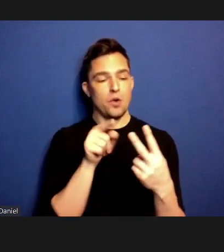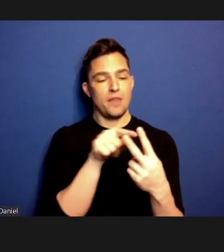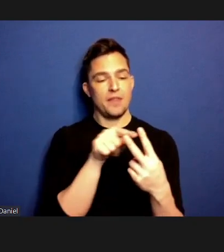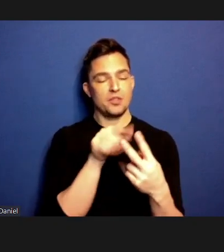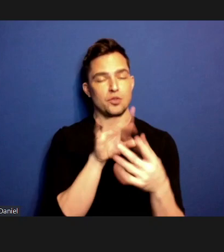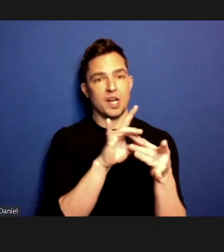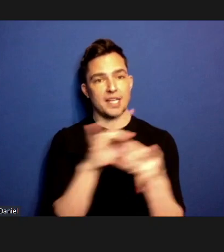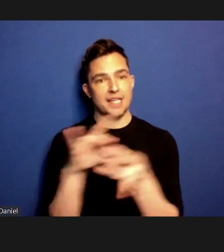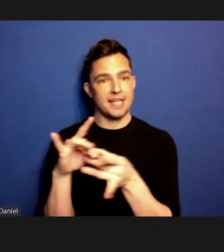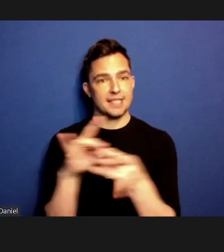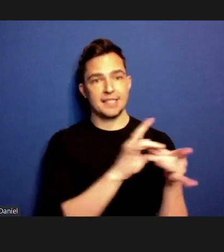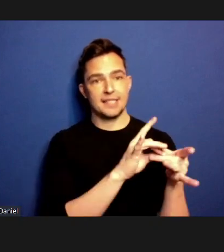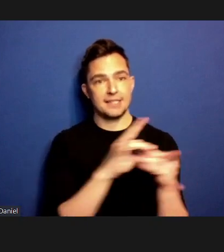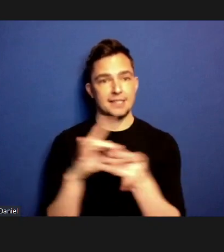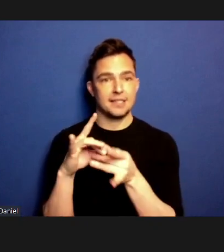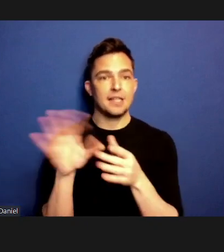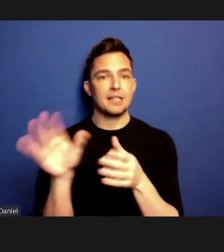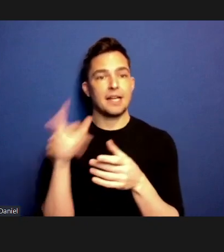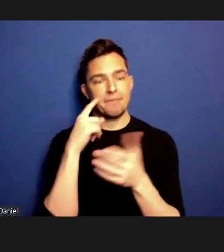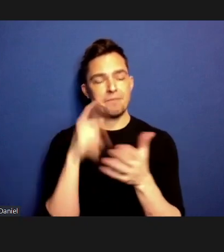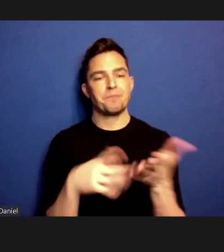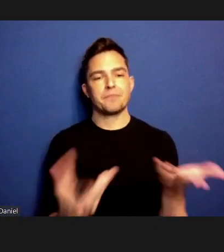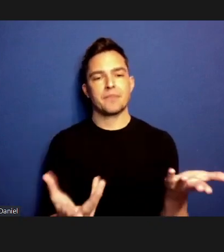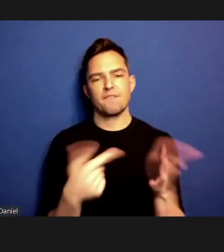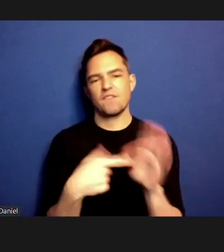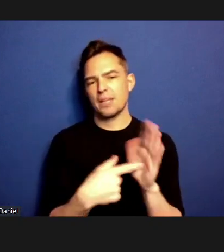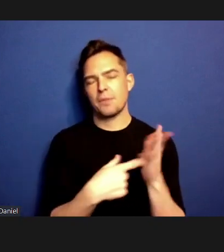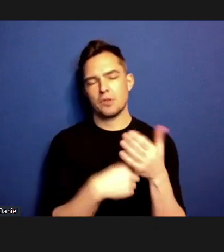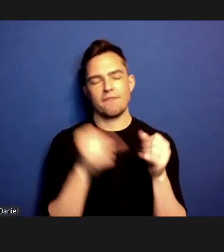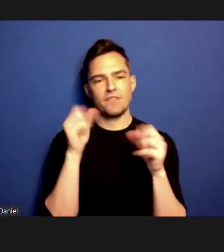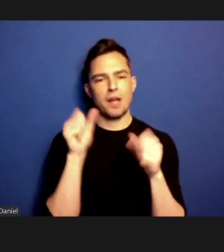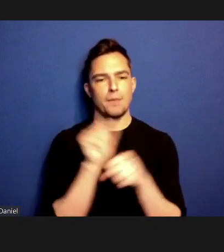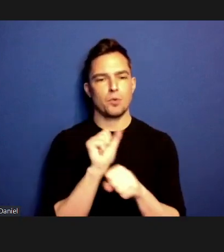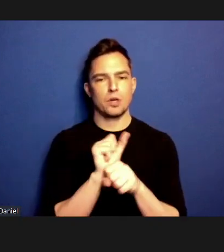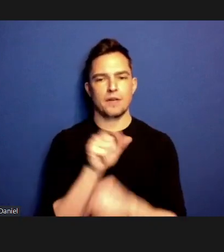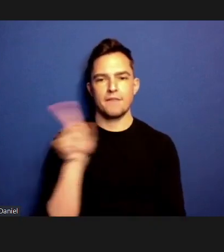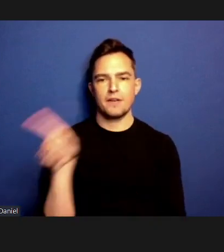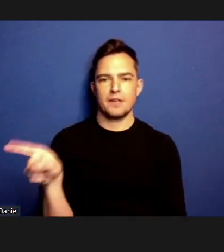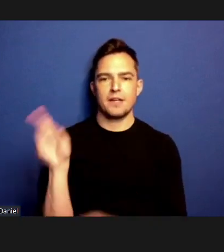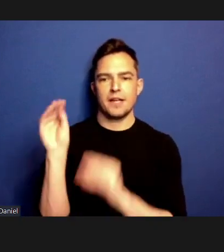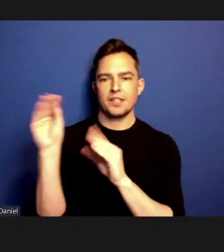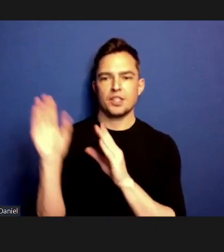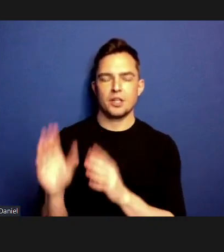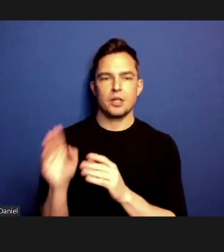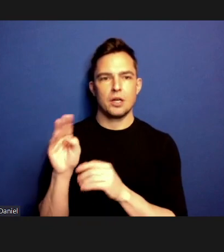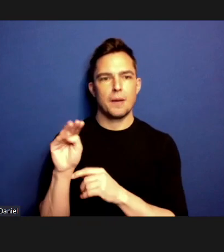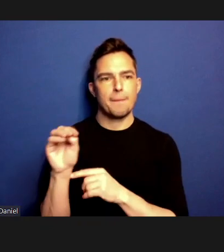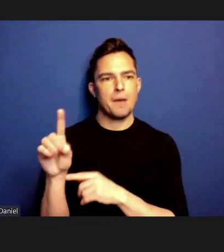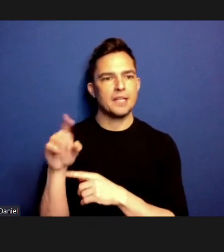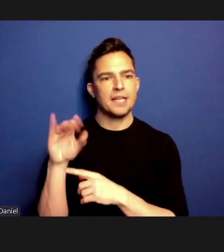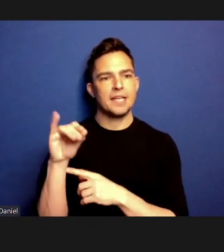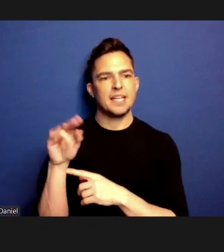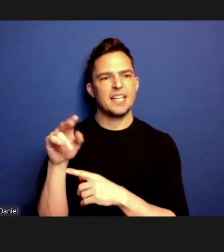So, for example, I think about the phenomenal work of education, not incarceration, and